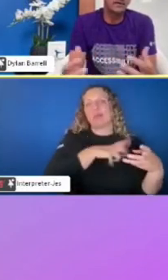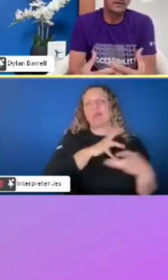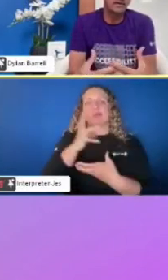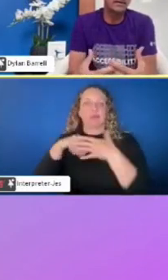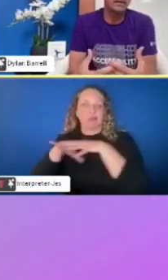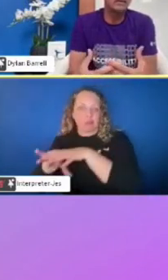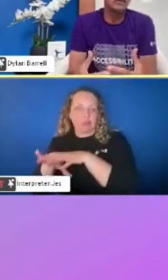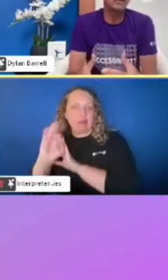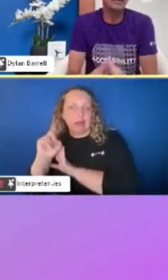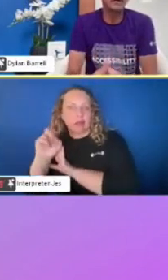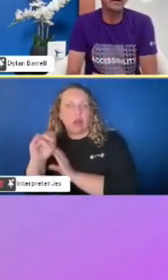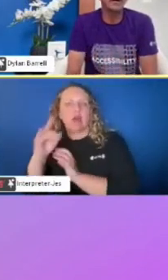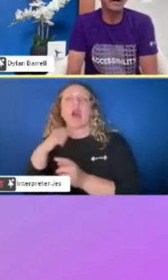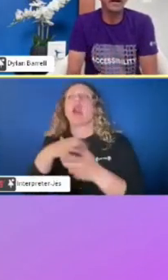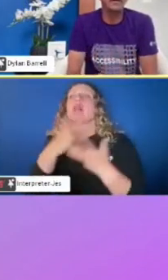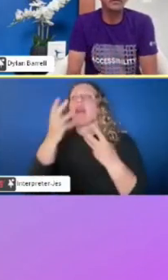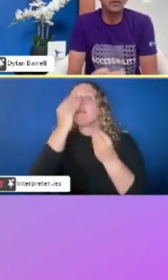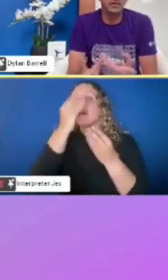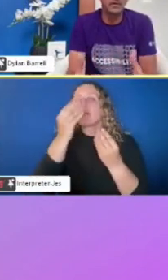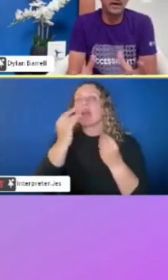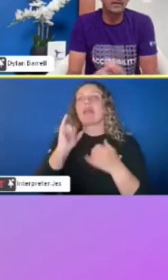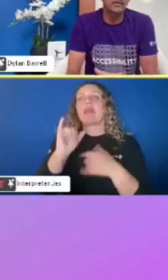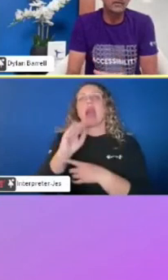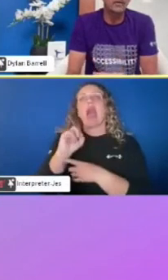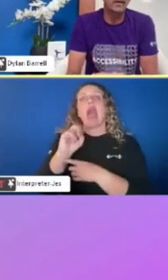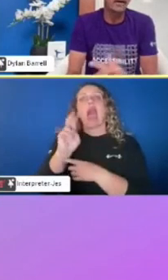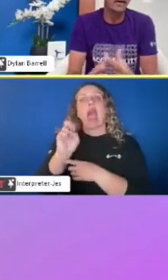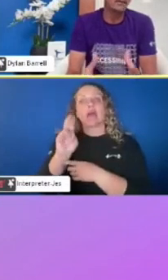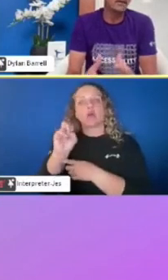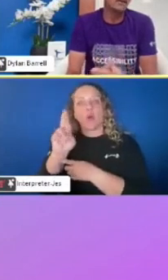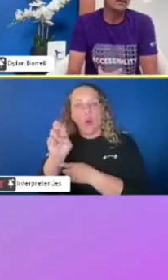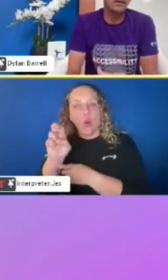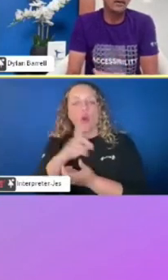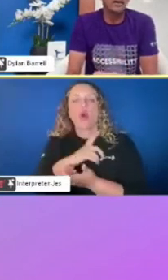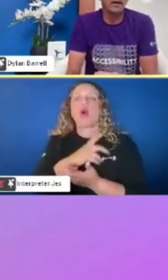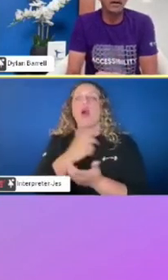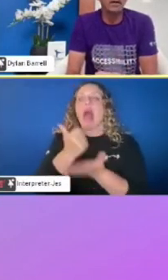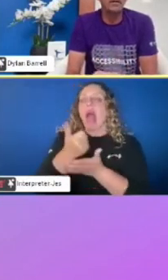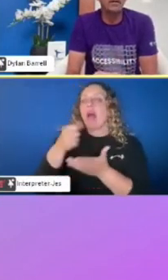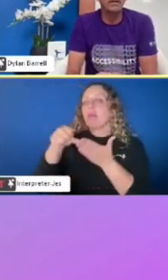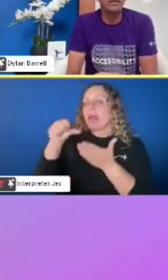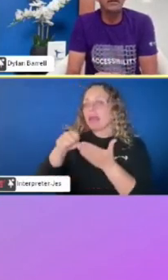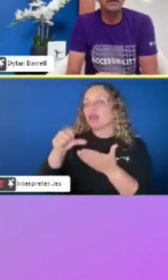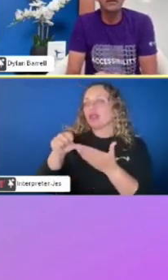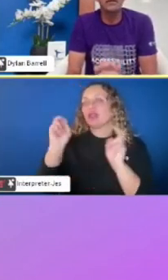that ties into axe-core. All the axe-core help pages are hosted on Deque university,